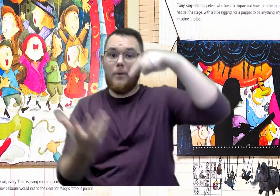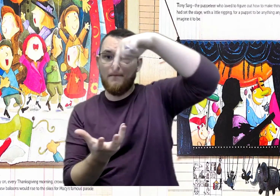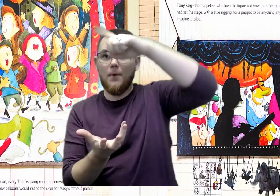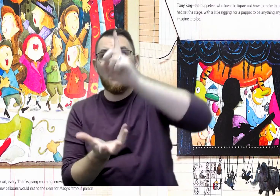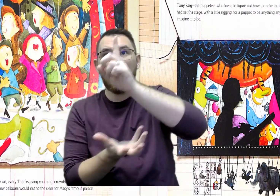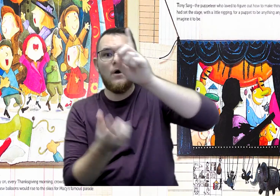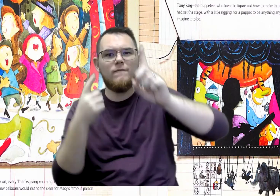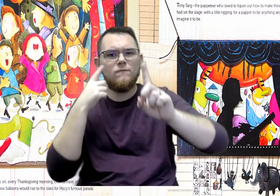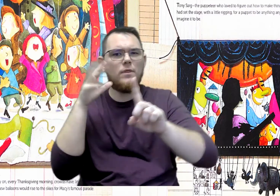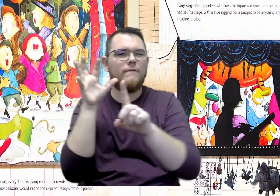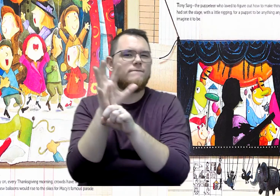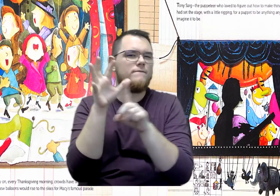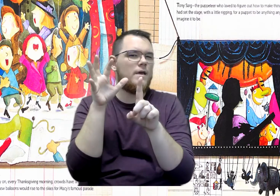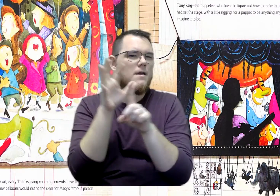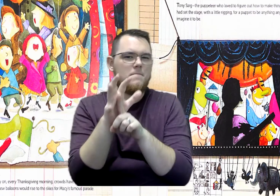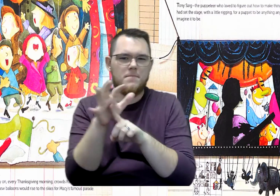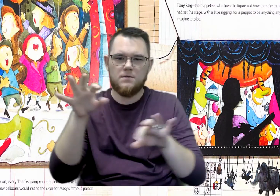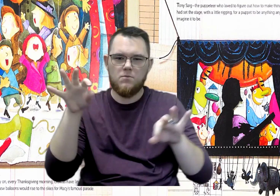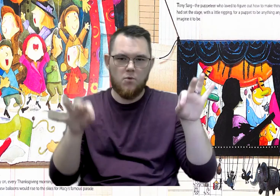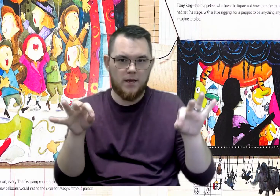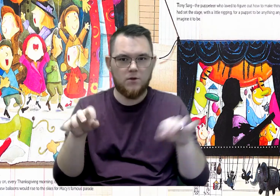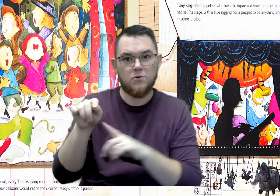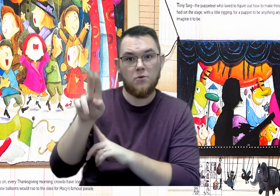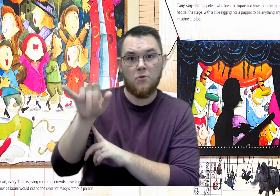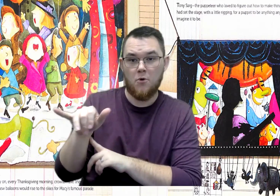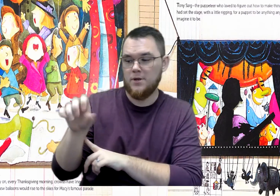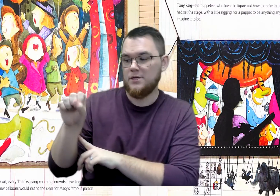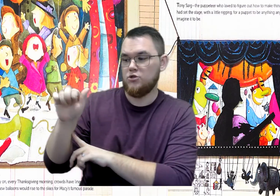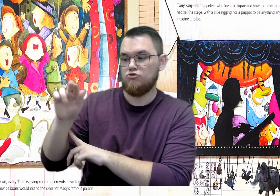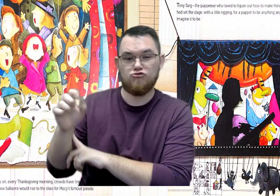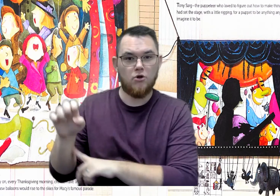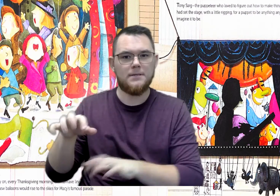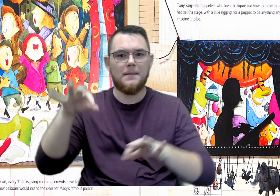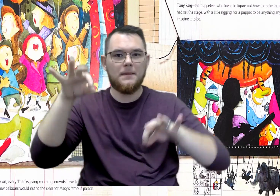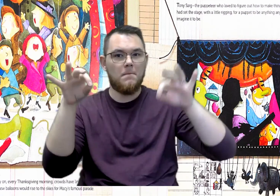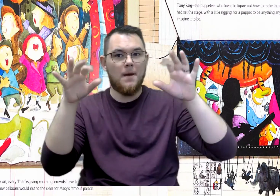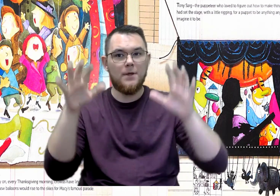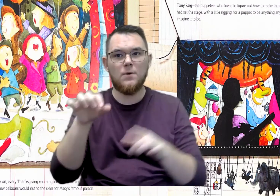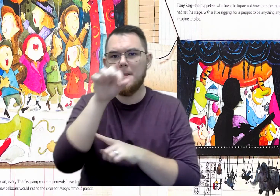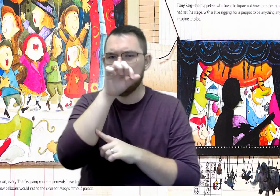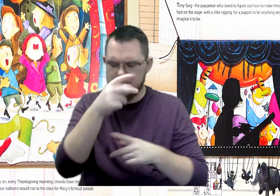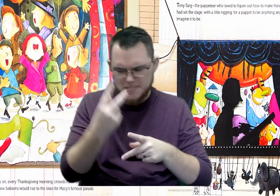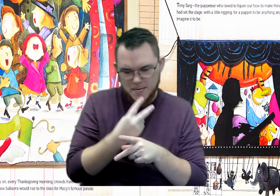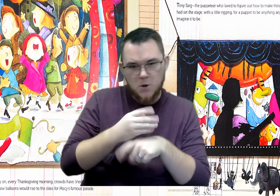Tony Sarg— the puppeteer who loved to figure out how to make things move— had set the